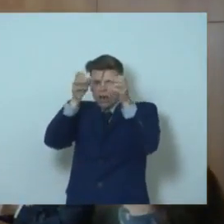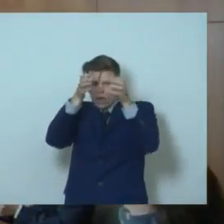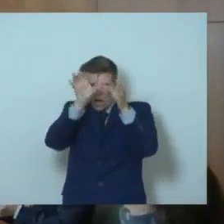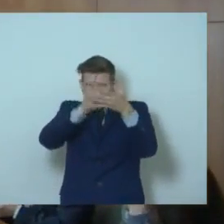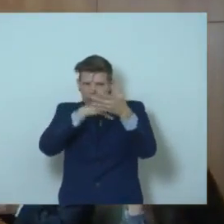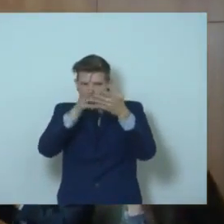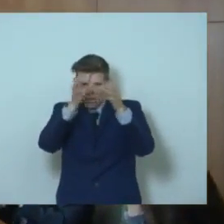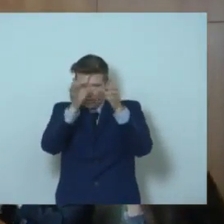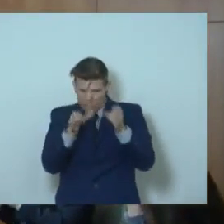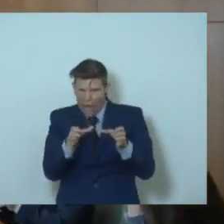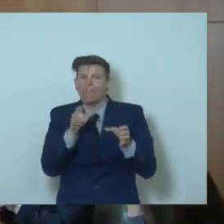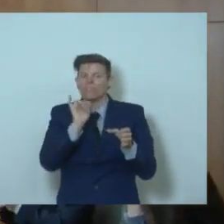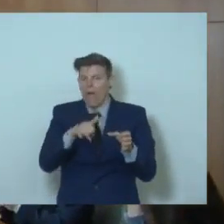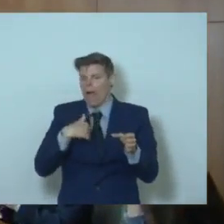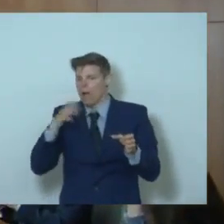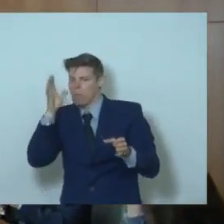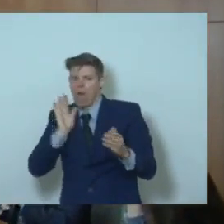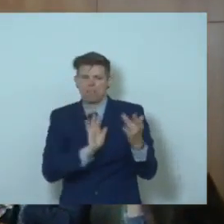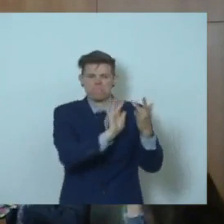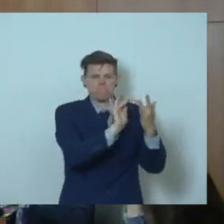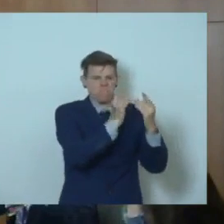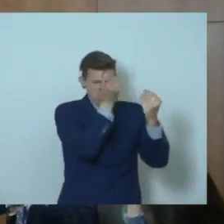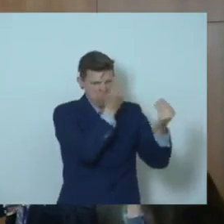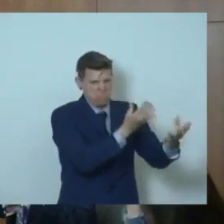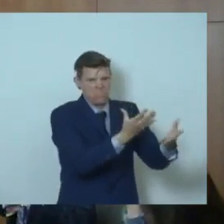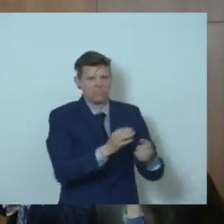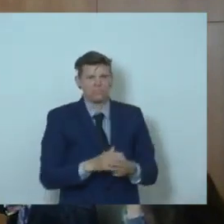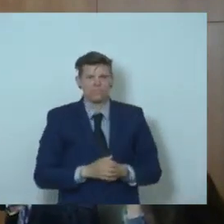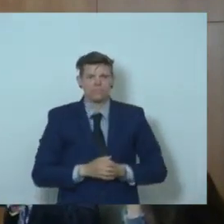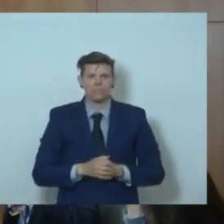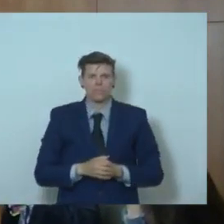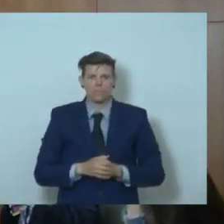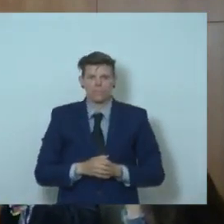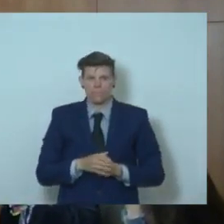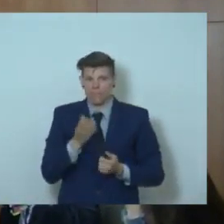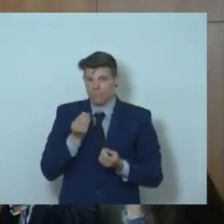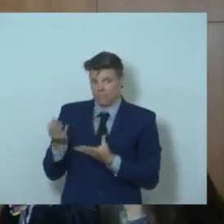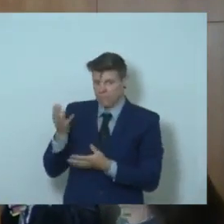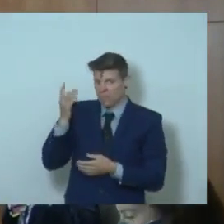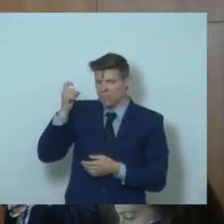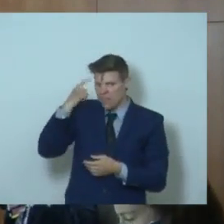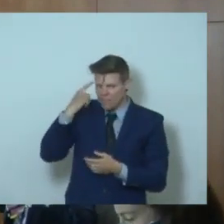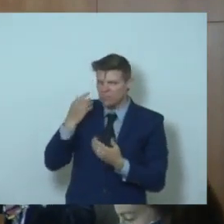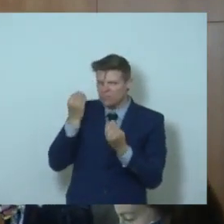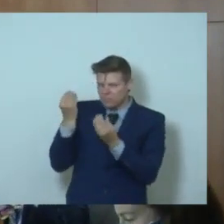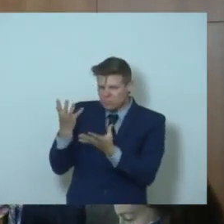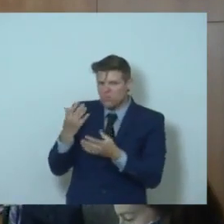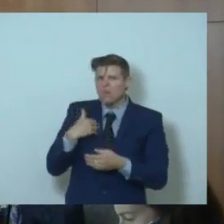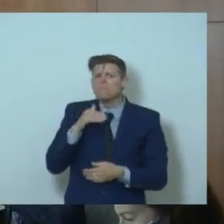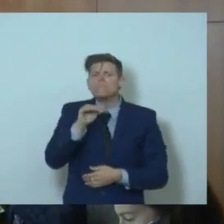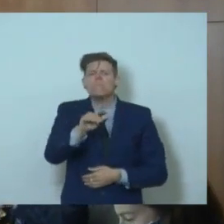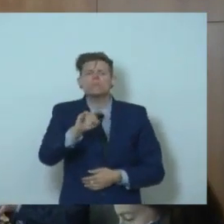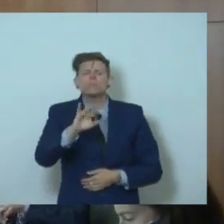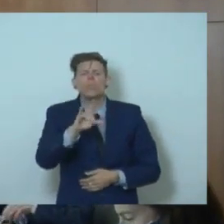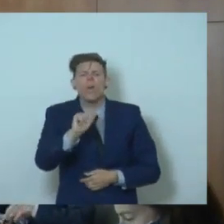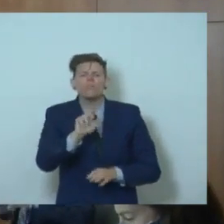THANKS FOR THE HEADS UP AND WE’LL FOLLOW UP ON THAT. I’M GOING TO DO TWO MORE THINGS FOR JILLIAN. IT’S UNFAIR TO ANYBODY ELSE ASKING A QUESTION.